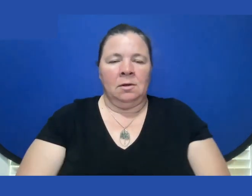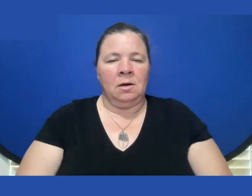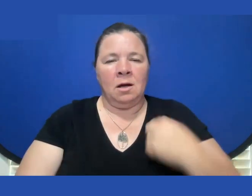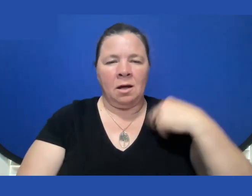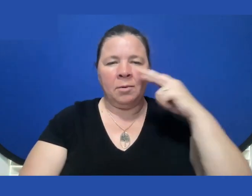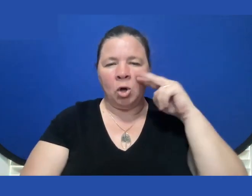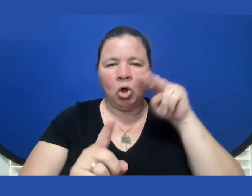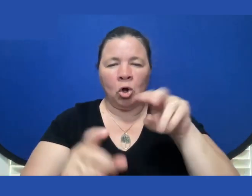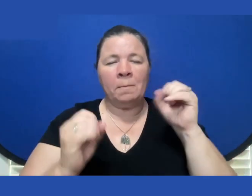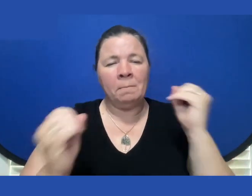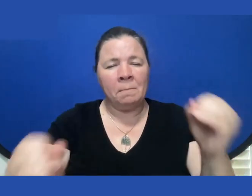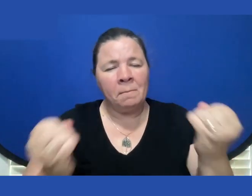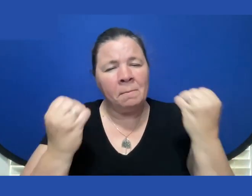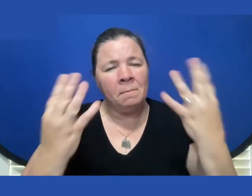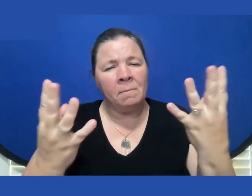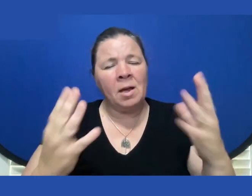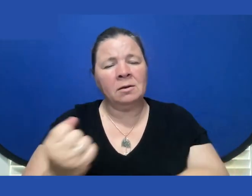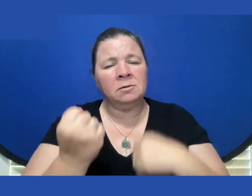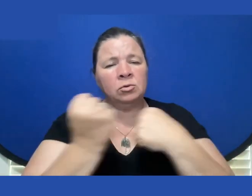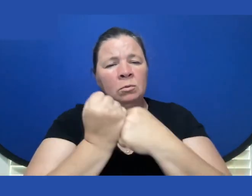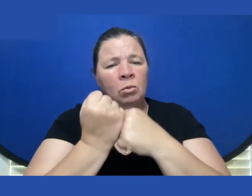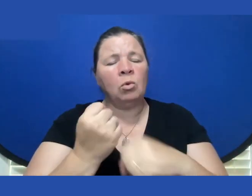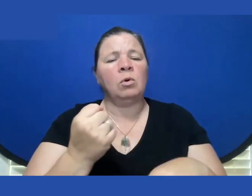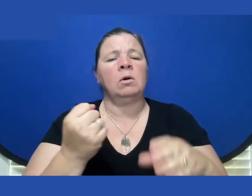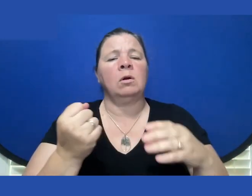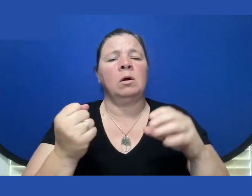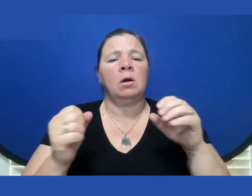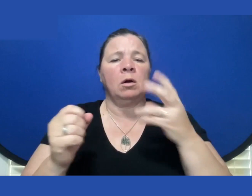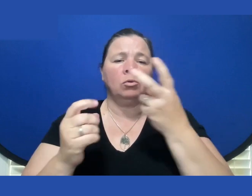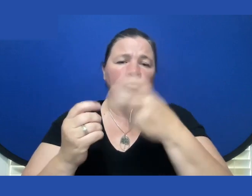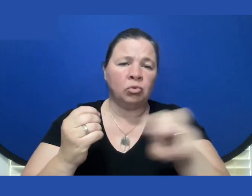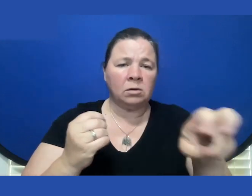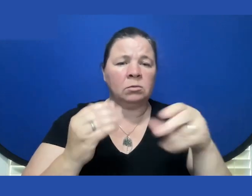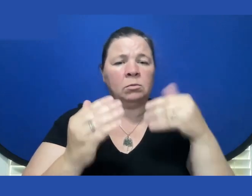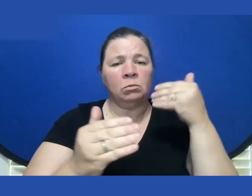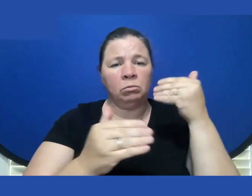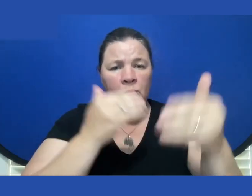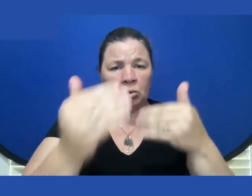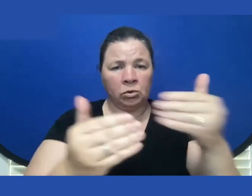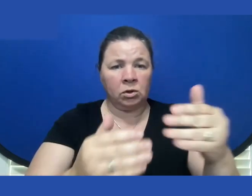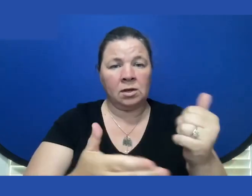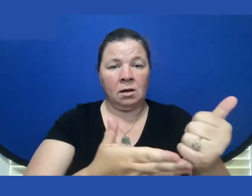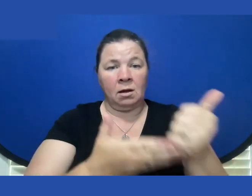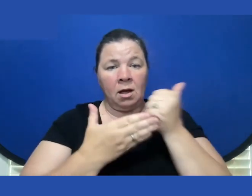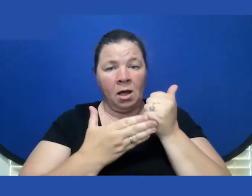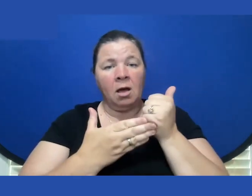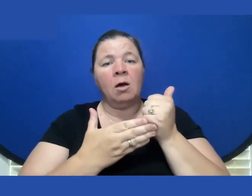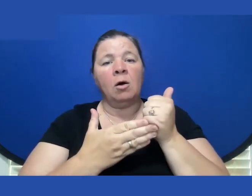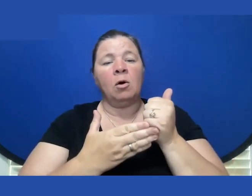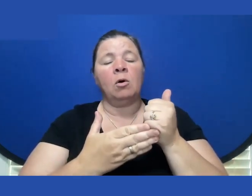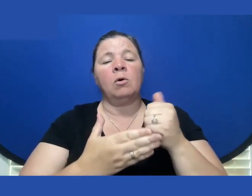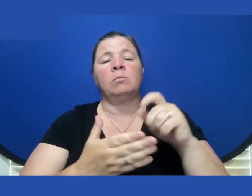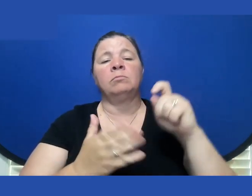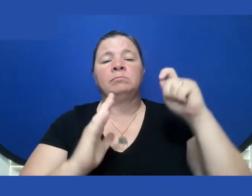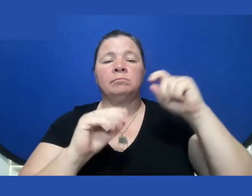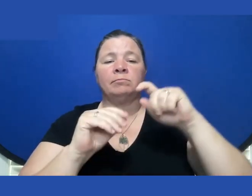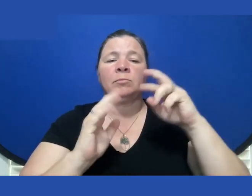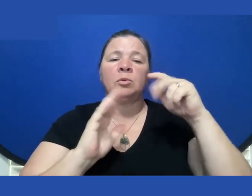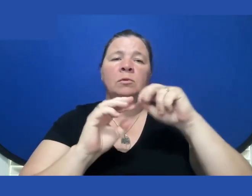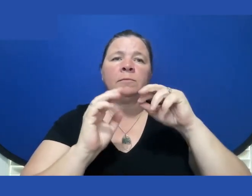there was a lot of support through the transition process where, you know, they help craft your resumes and try to, like, place you